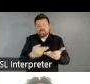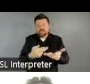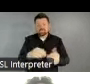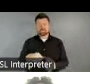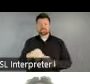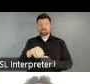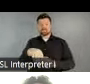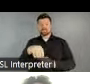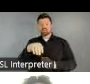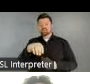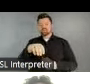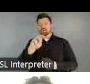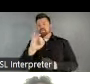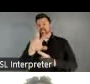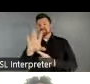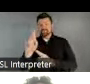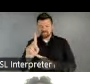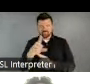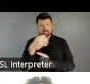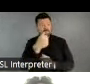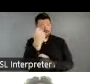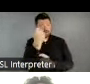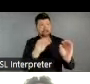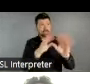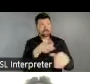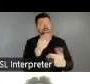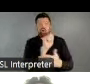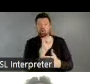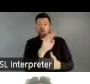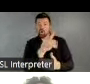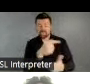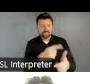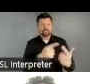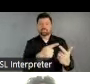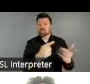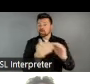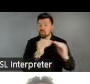culture in strengthening communities. This includes a suite of relevant case studies,